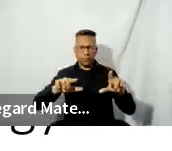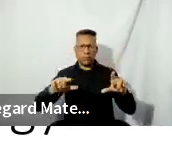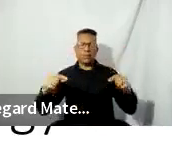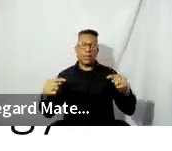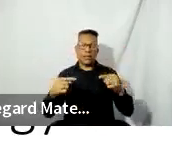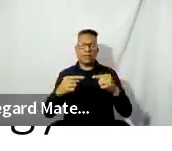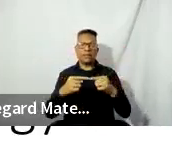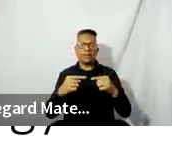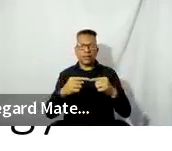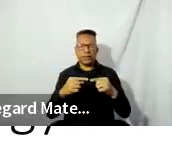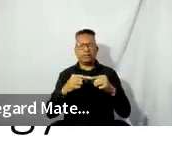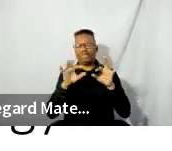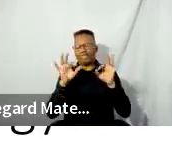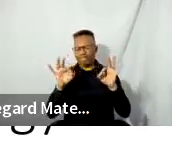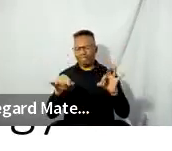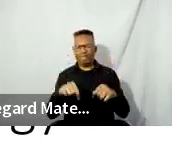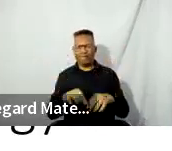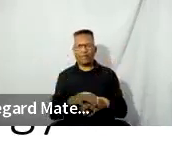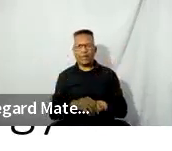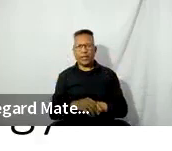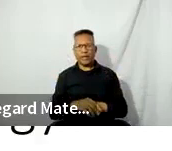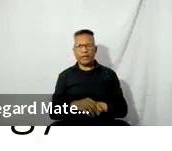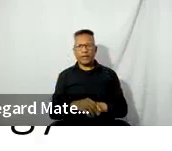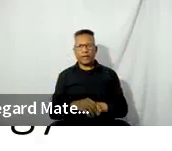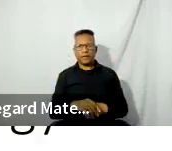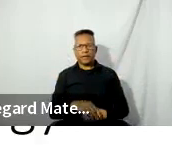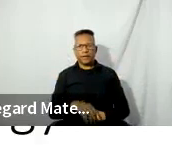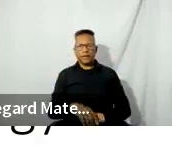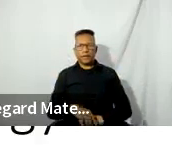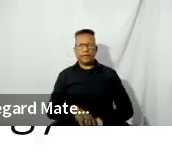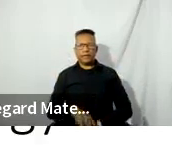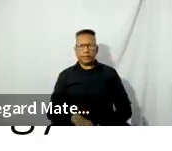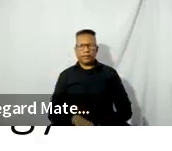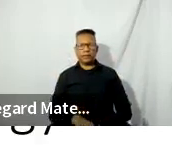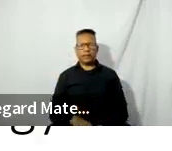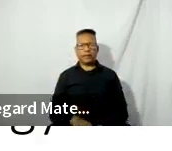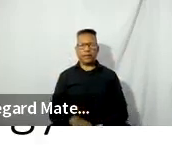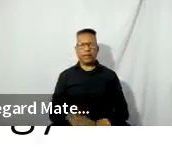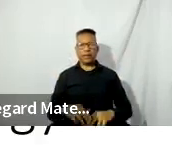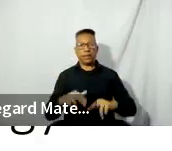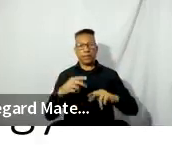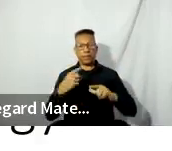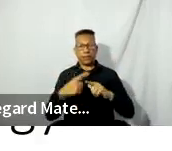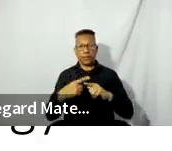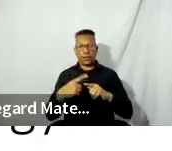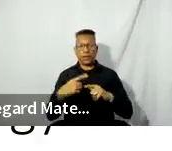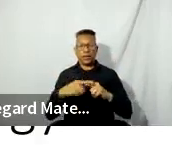I I think because because if we got because if we got scissors focus focus on